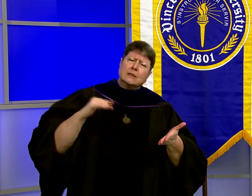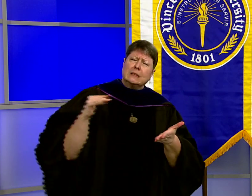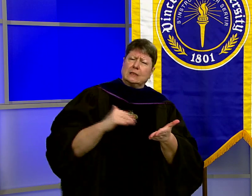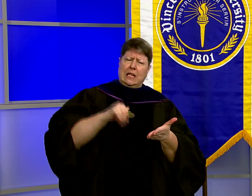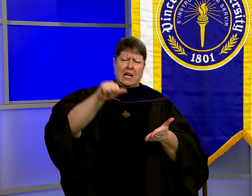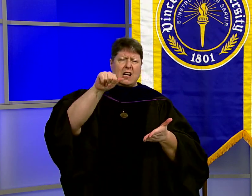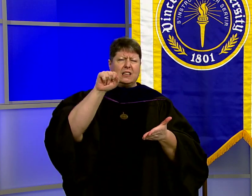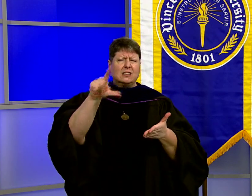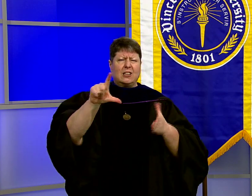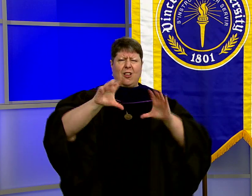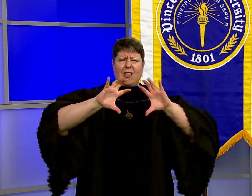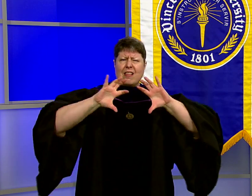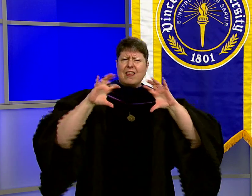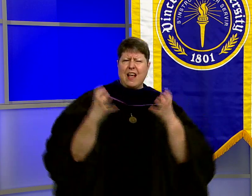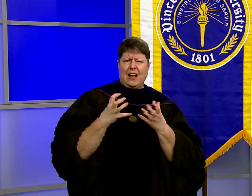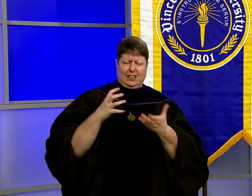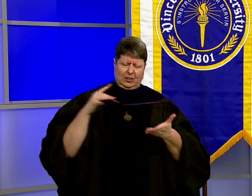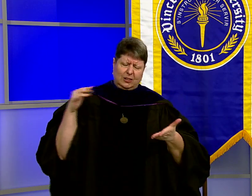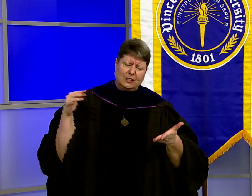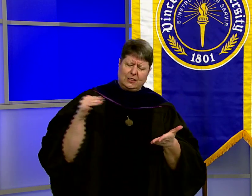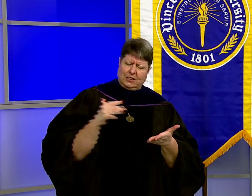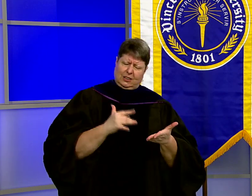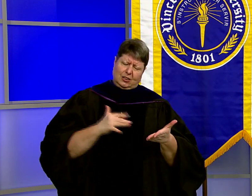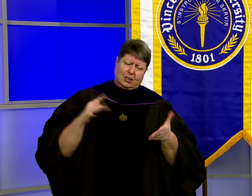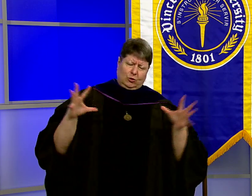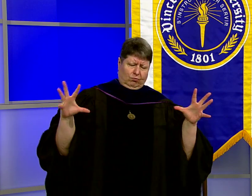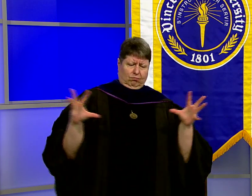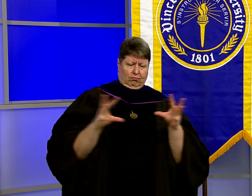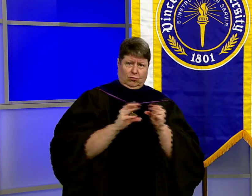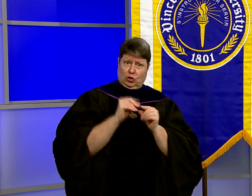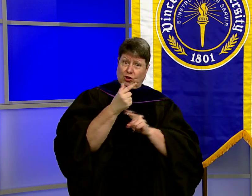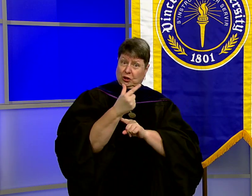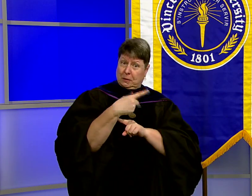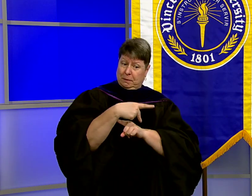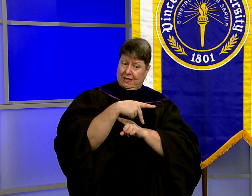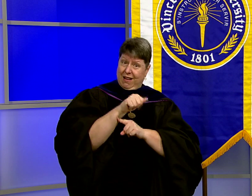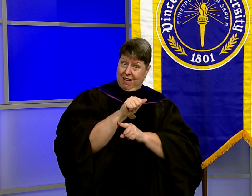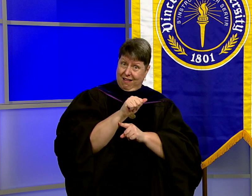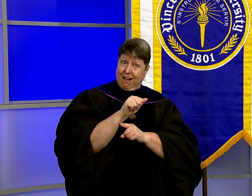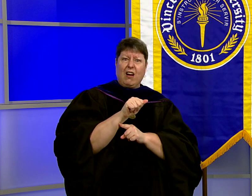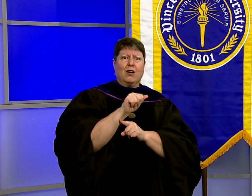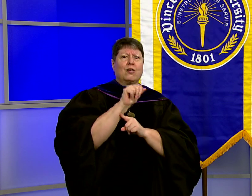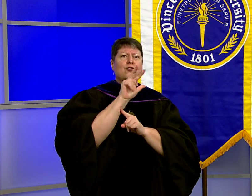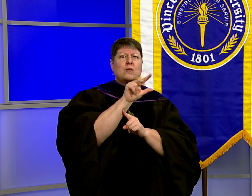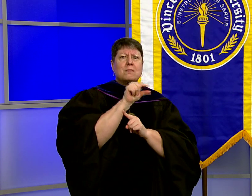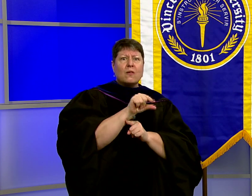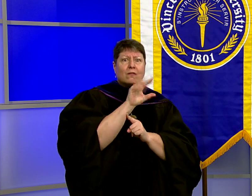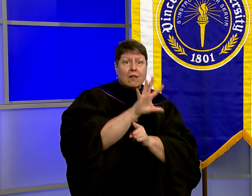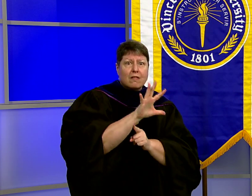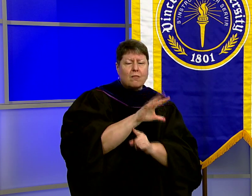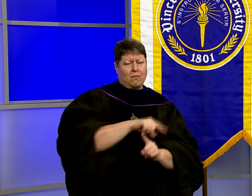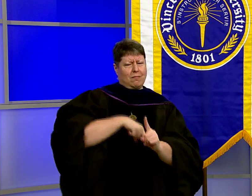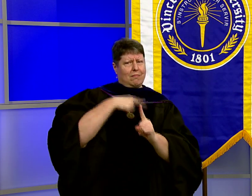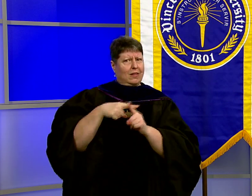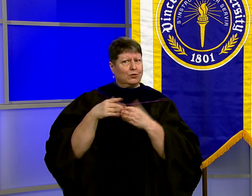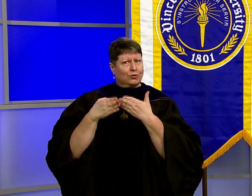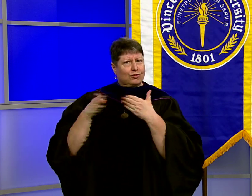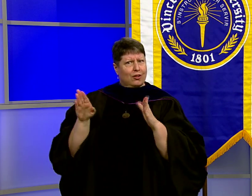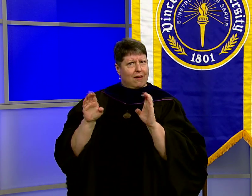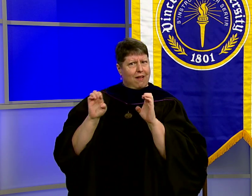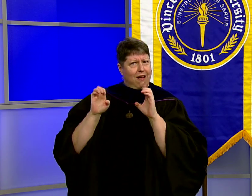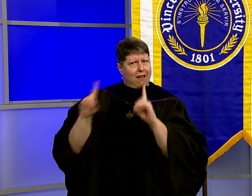awardees have studied american sign language for at least two years received an overall grade point